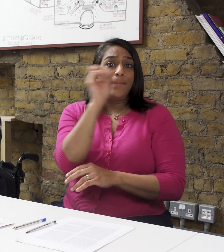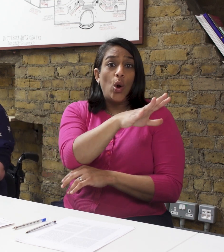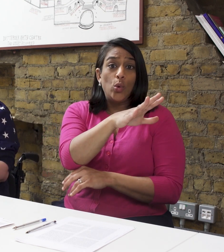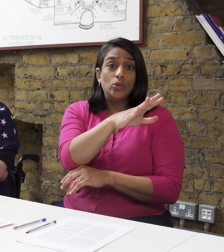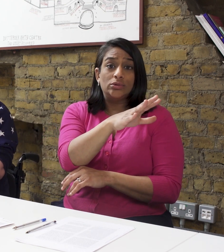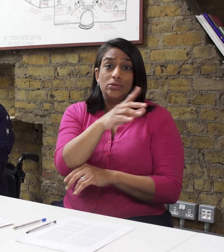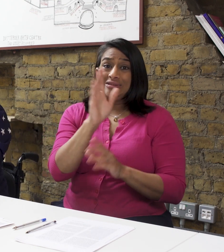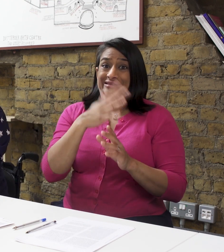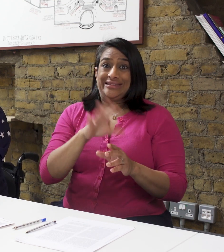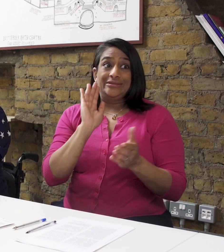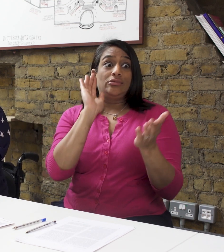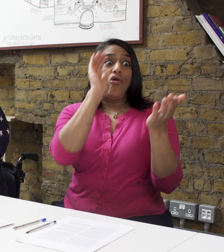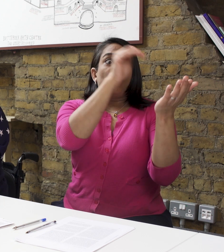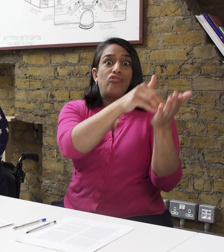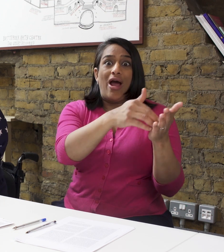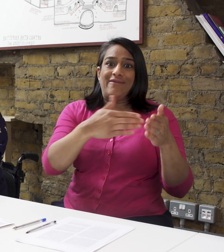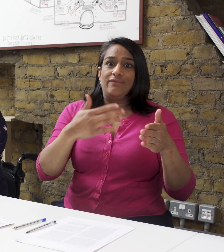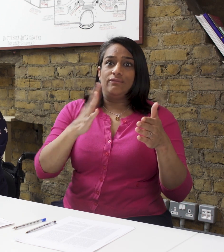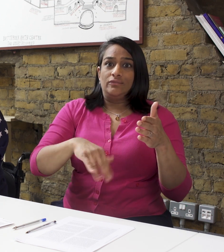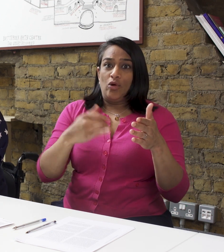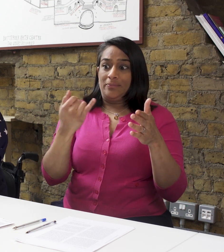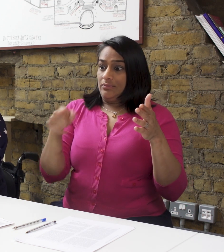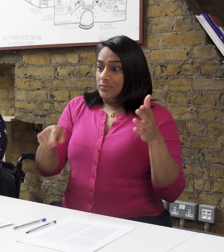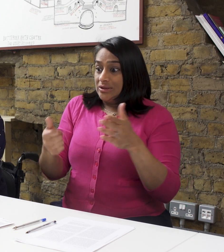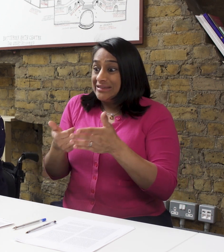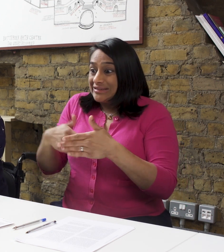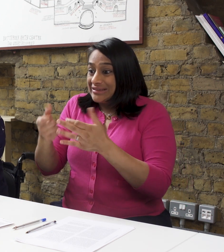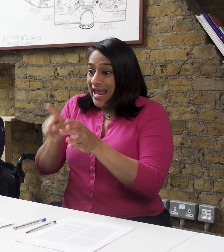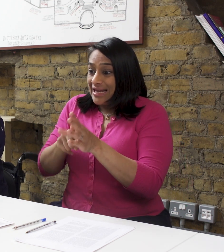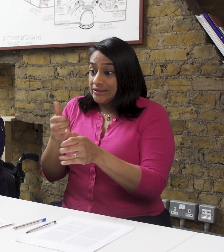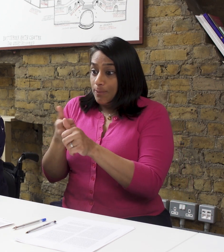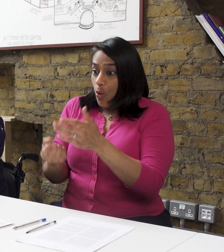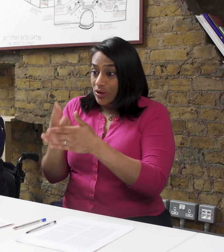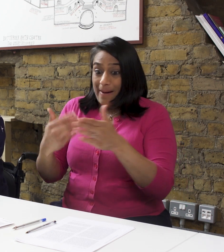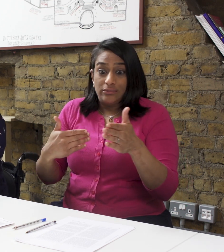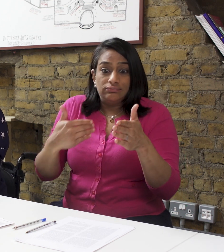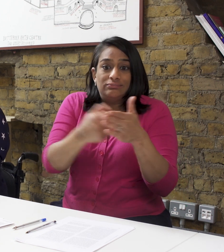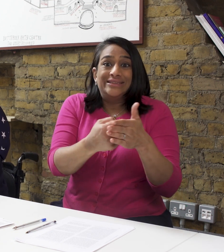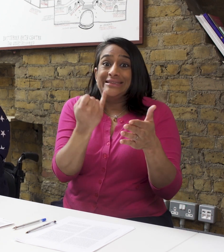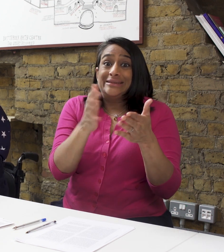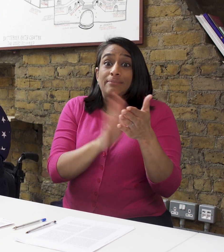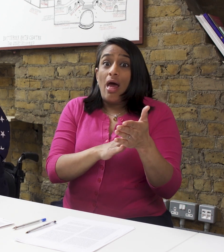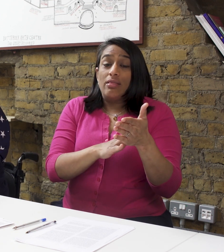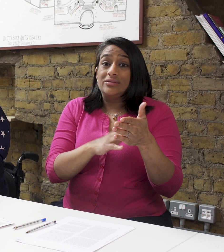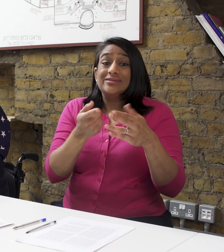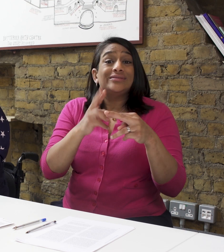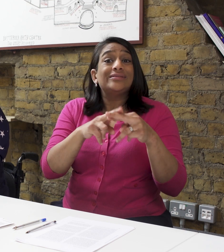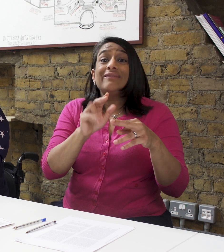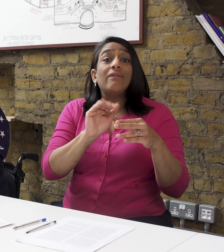sausage, and love letters, biscuit, they love a love letter, biscuit The claim must arrive within 6 months